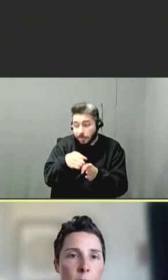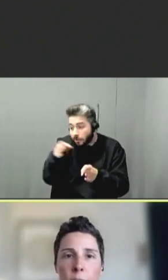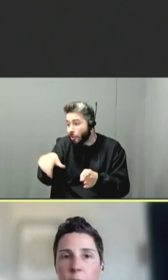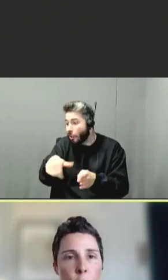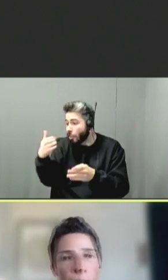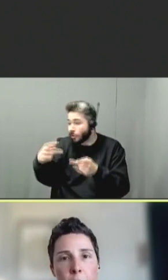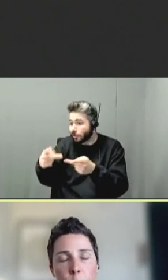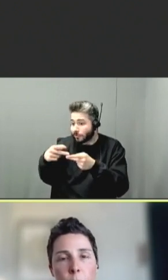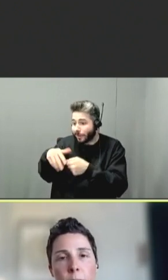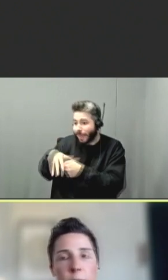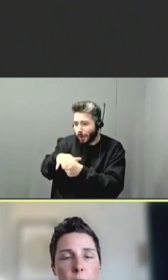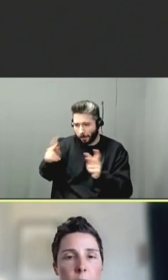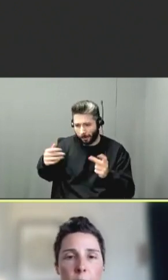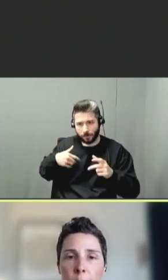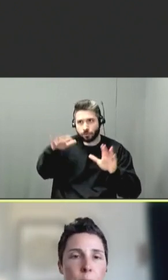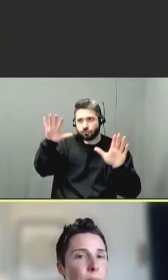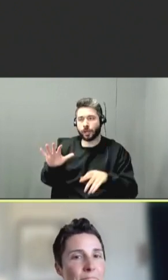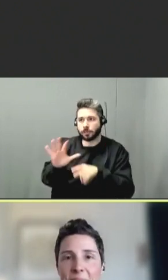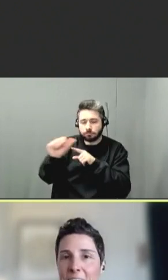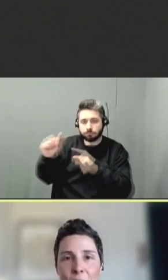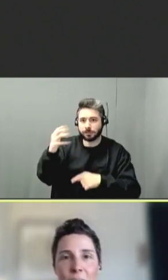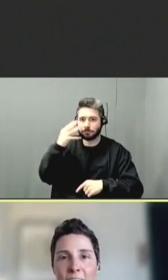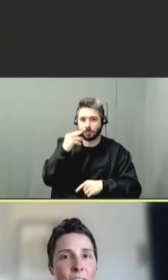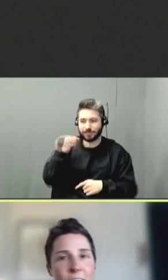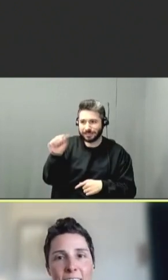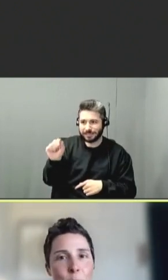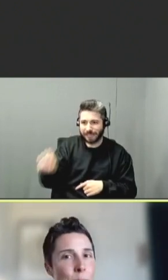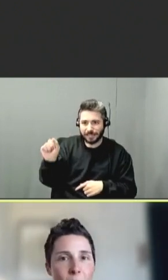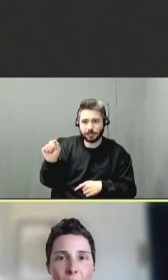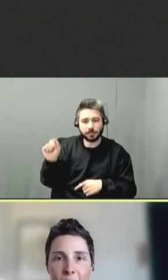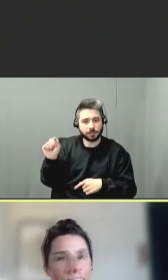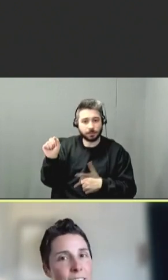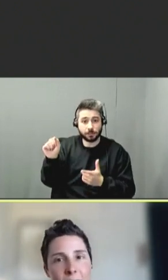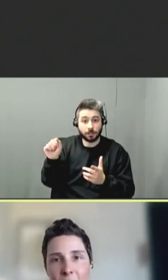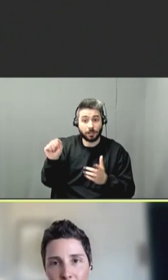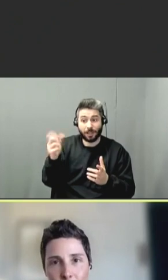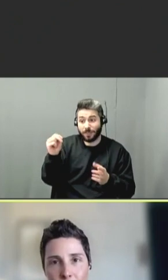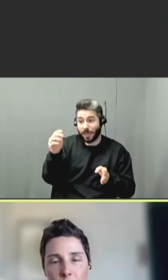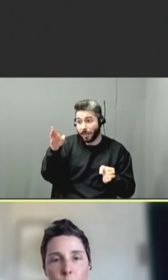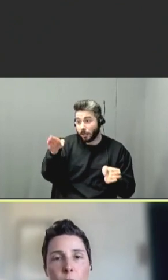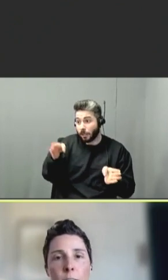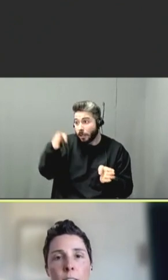were having a great experience. You know, in the county beyond that, not such a great experience.